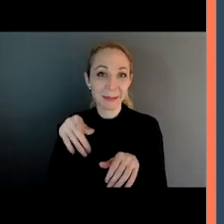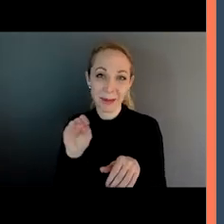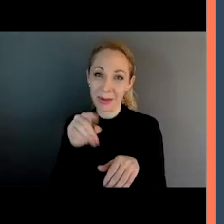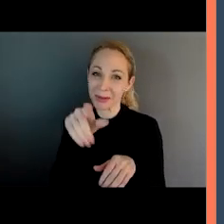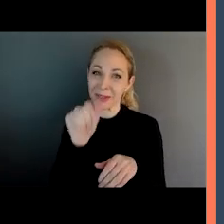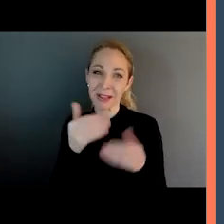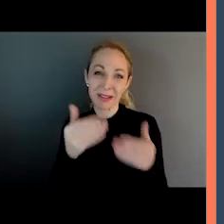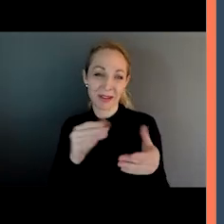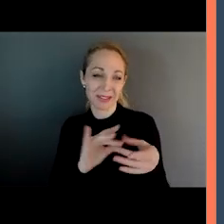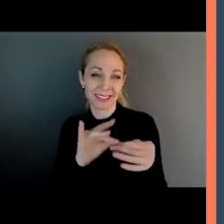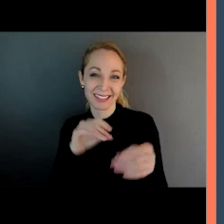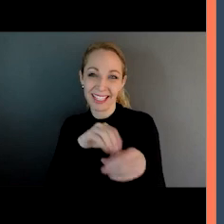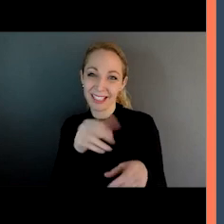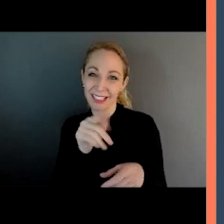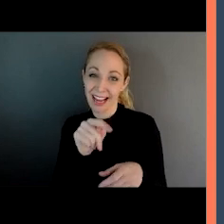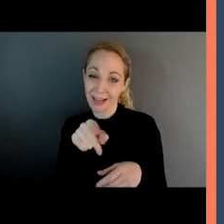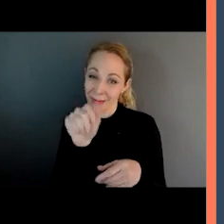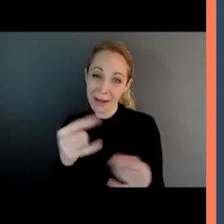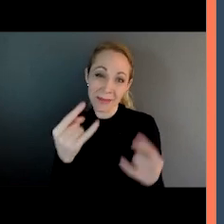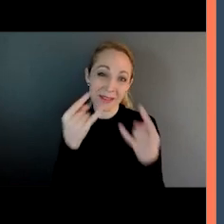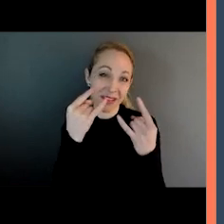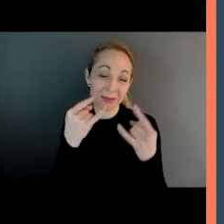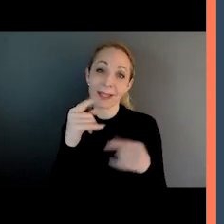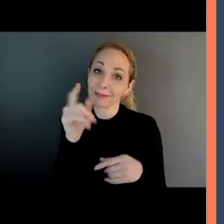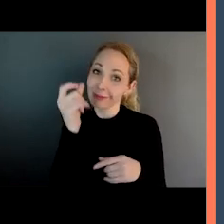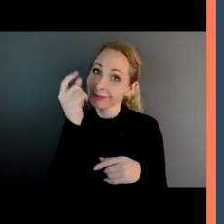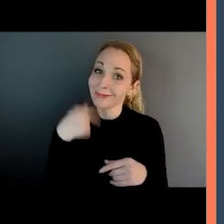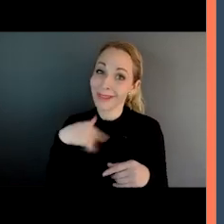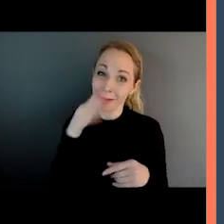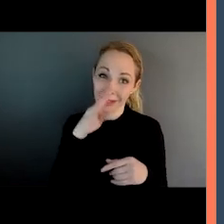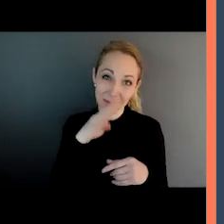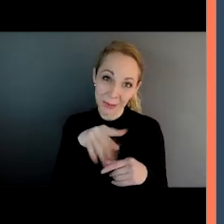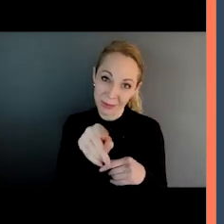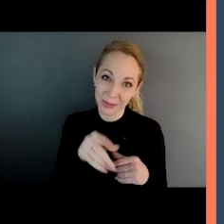I WILL IGNORE YOU!